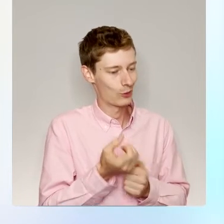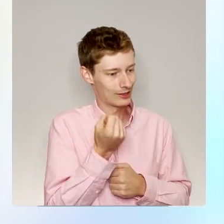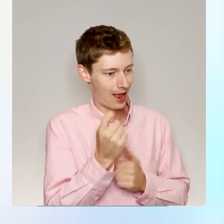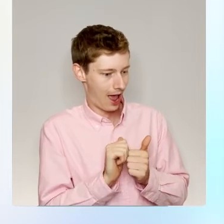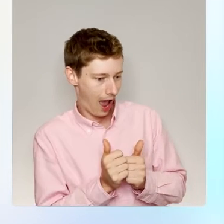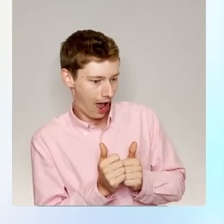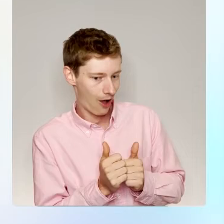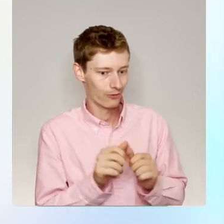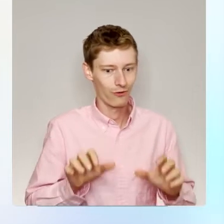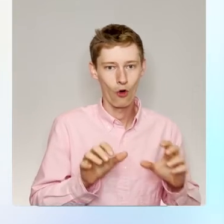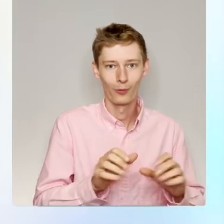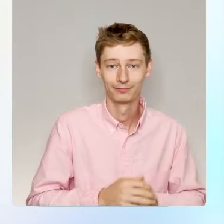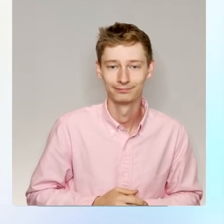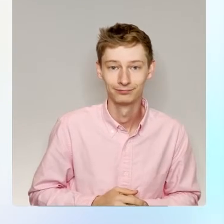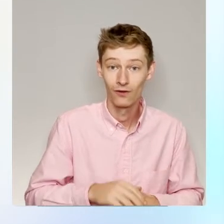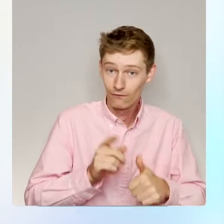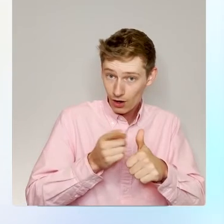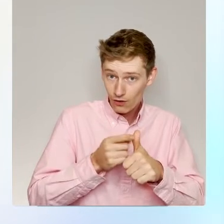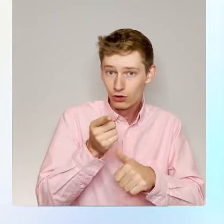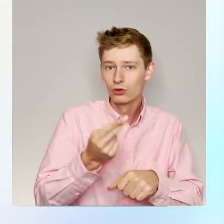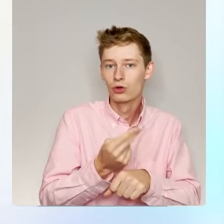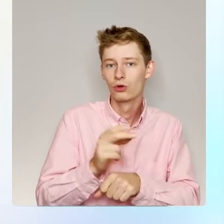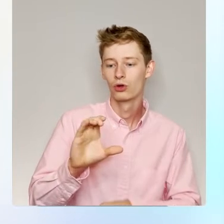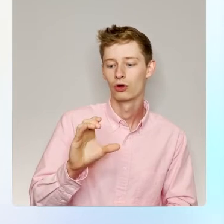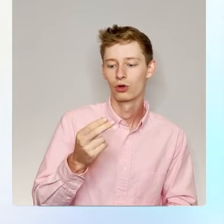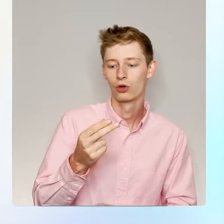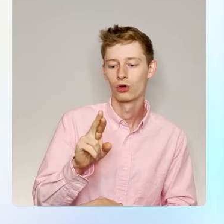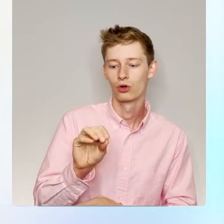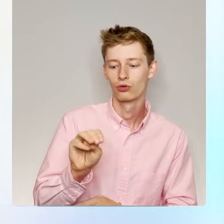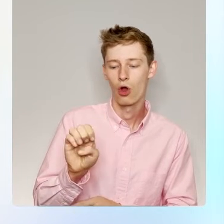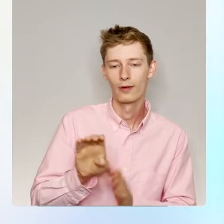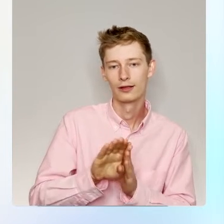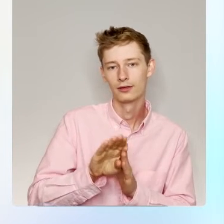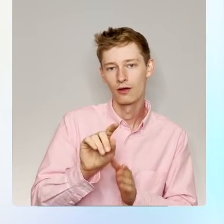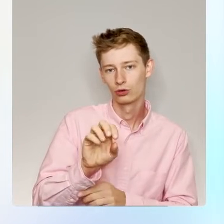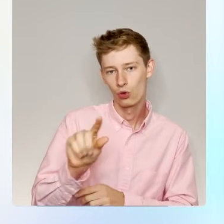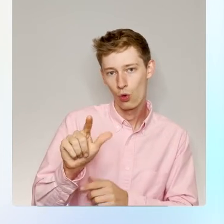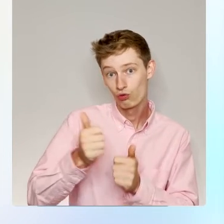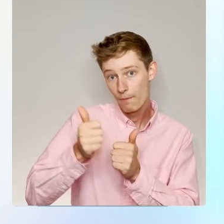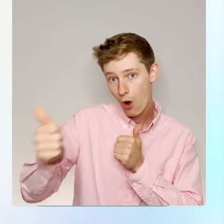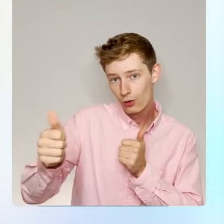view your console output, see things like GL errors, and even track asset loading over the network.